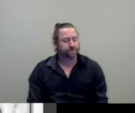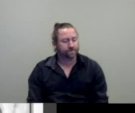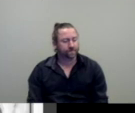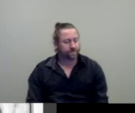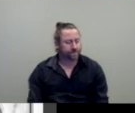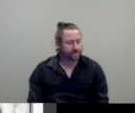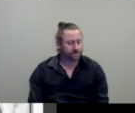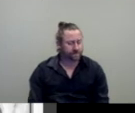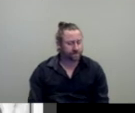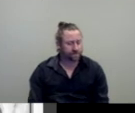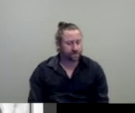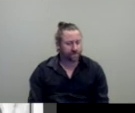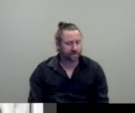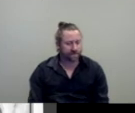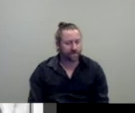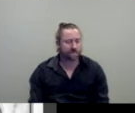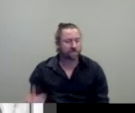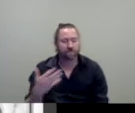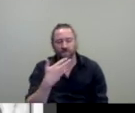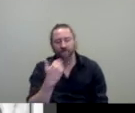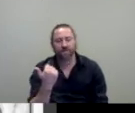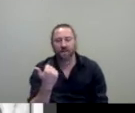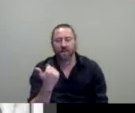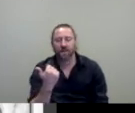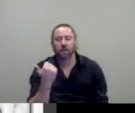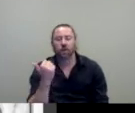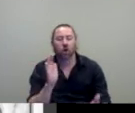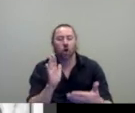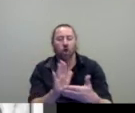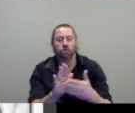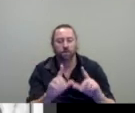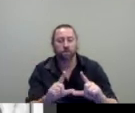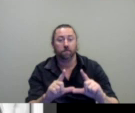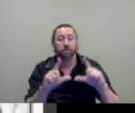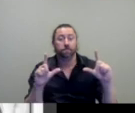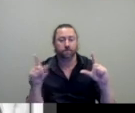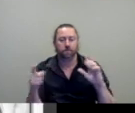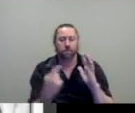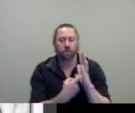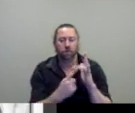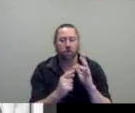oh and he's just a lovely bigger close-up of what's happening in Robert Longo's